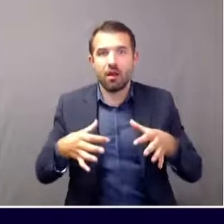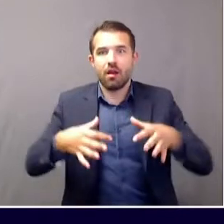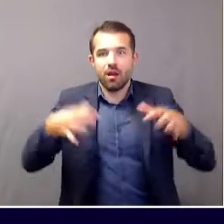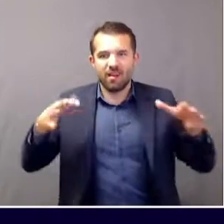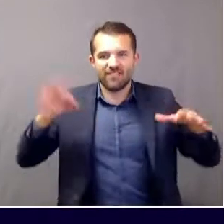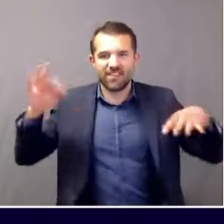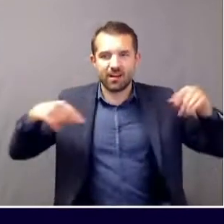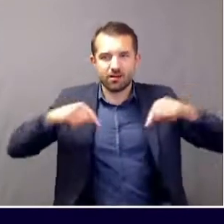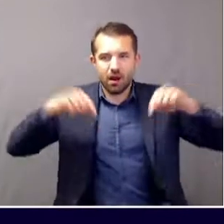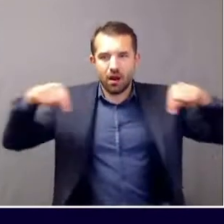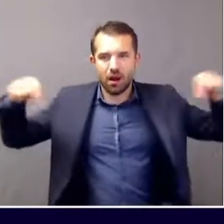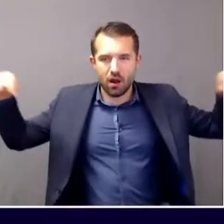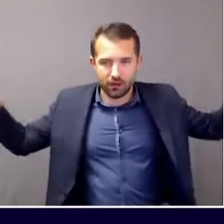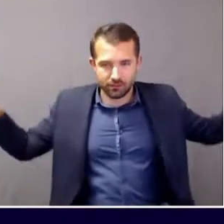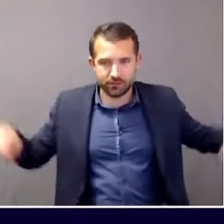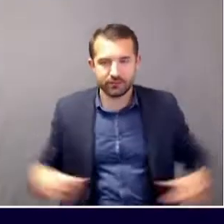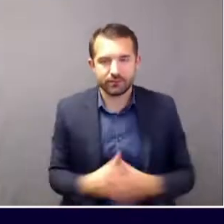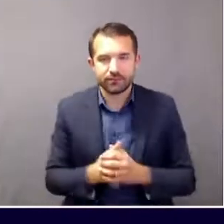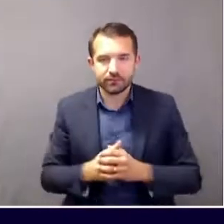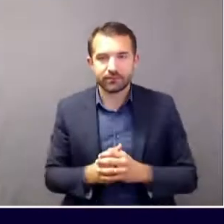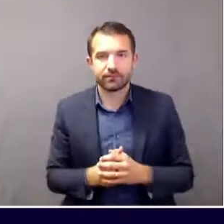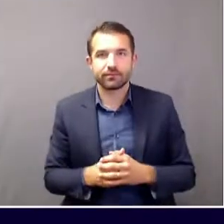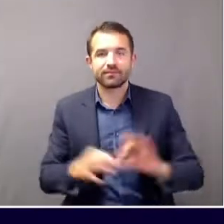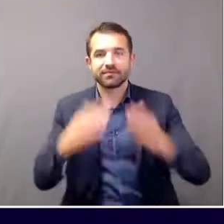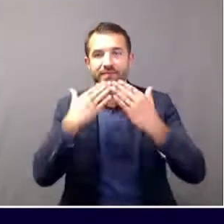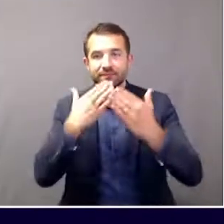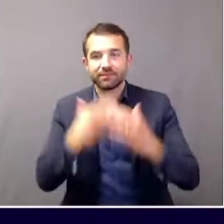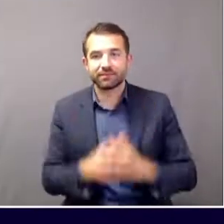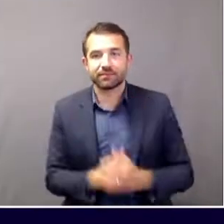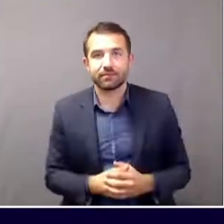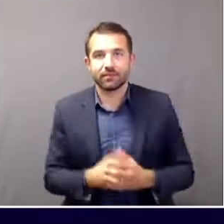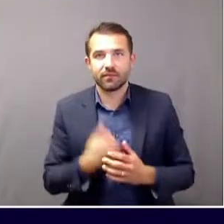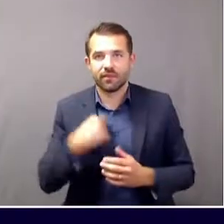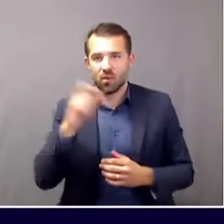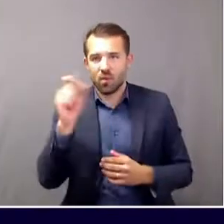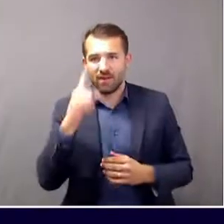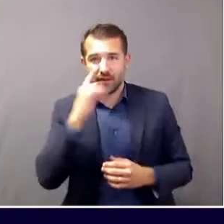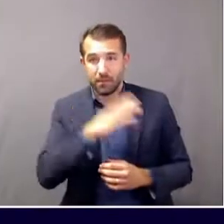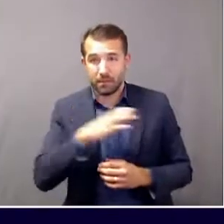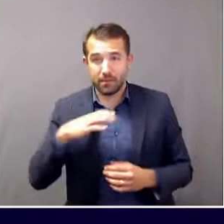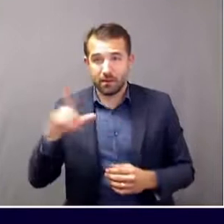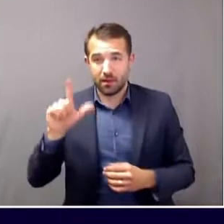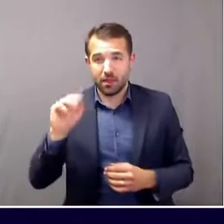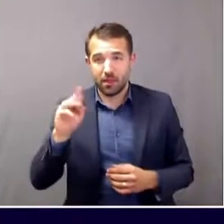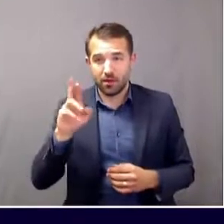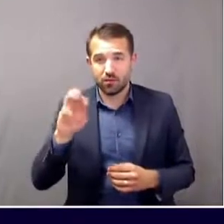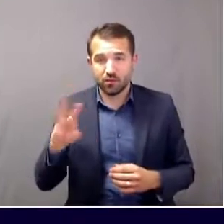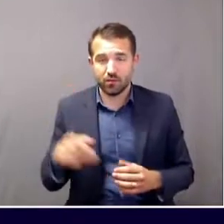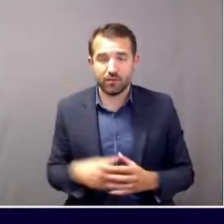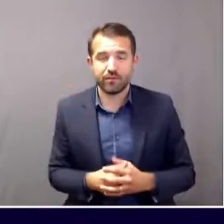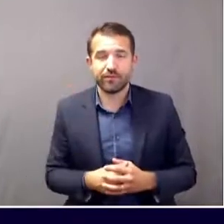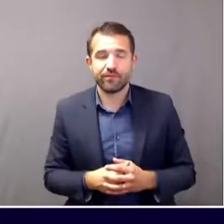commission member one quick